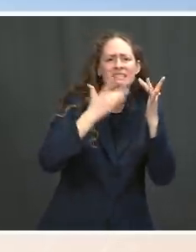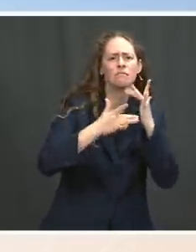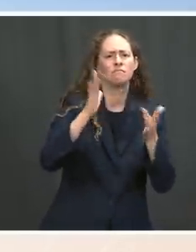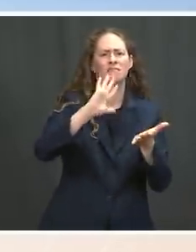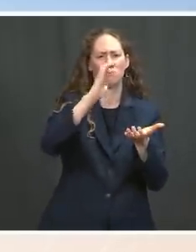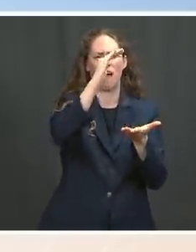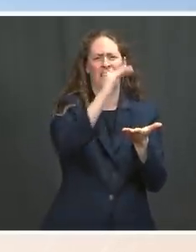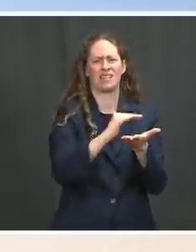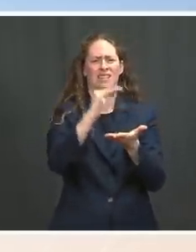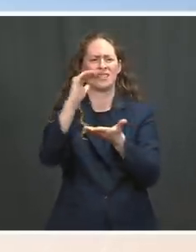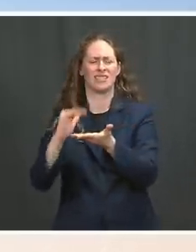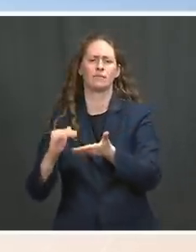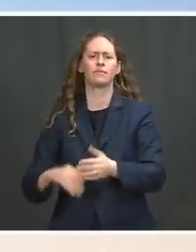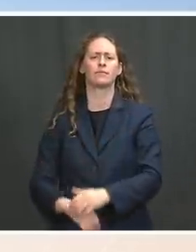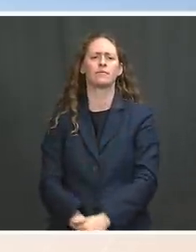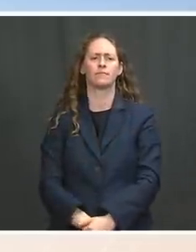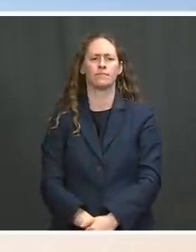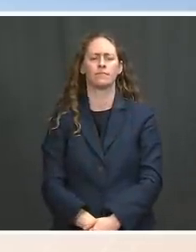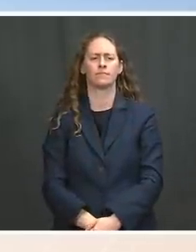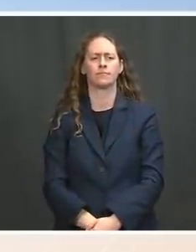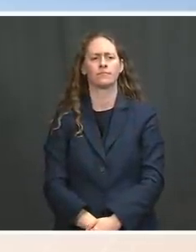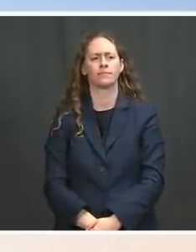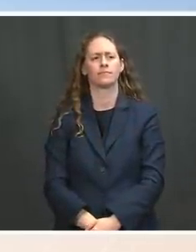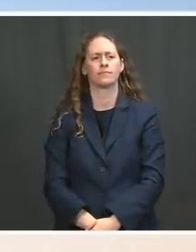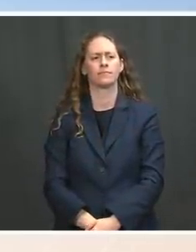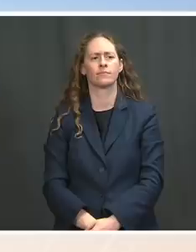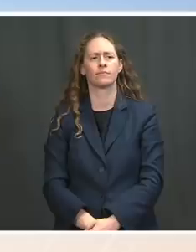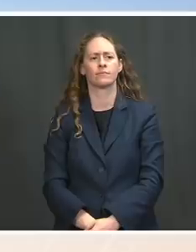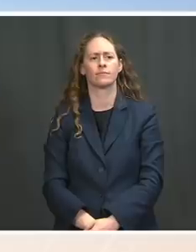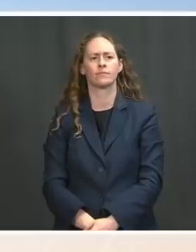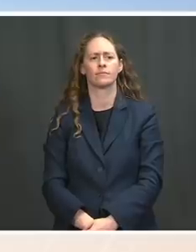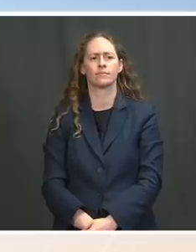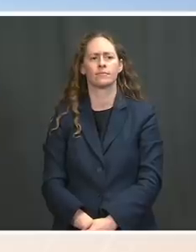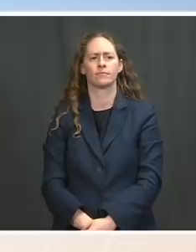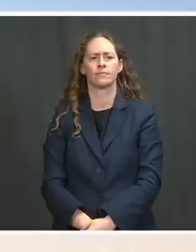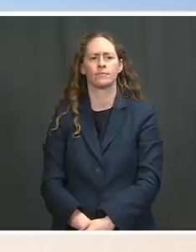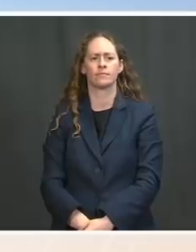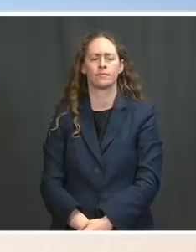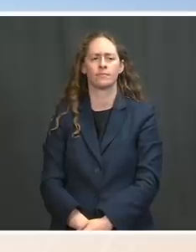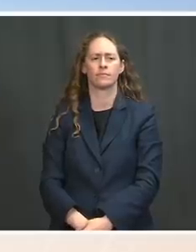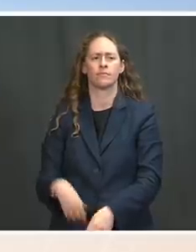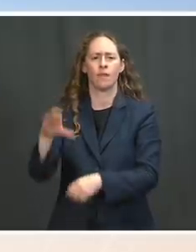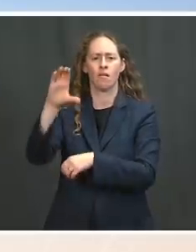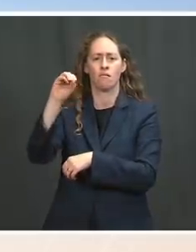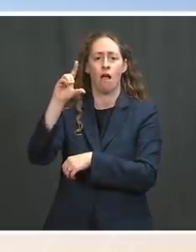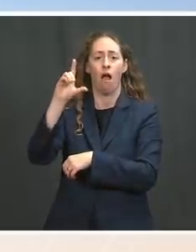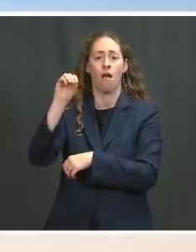Colonial has announced that they're working toward full restoration by the end of this week, but we are not taking any chances.